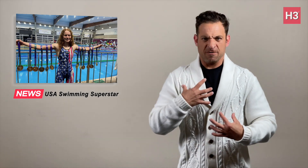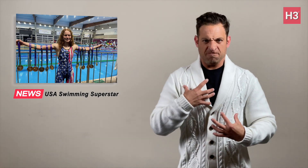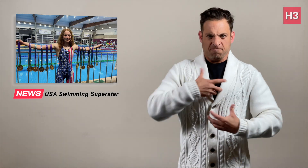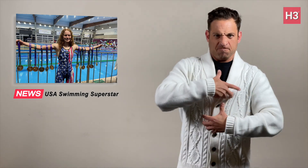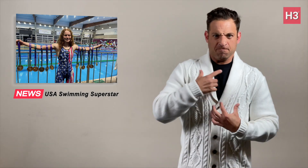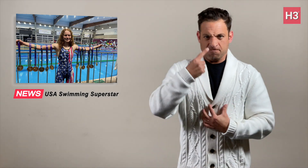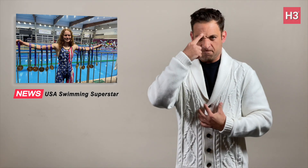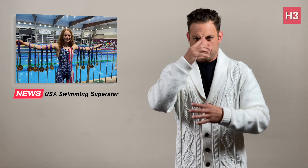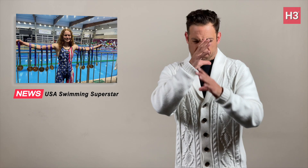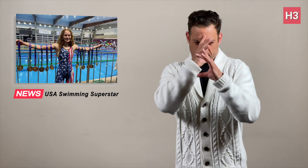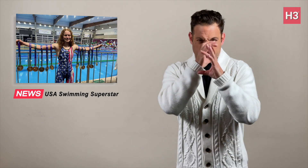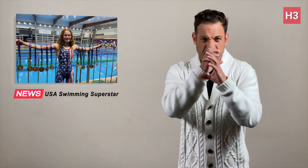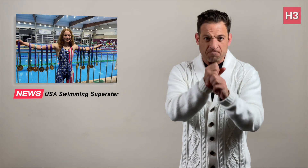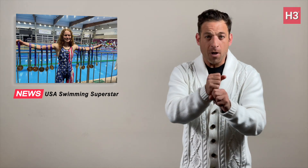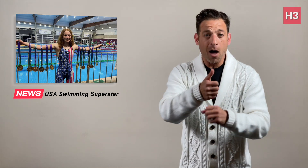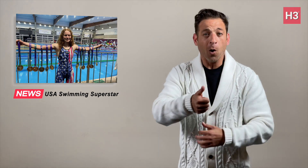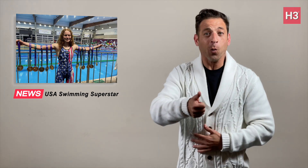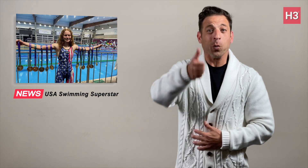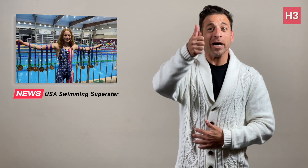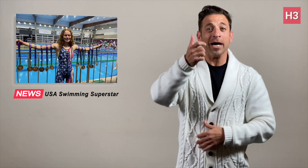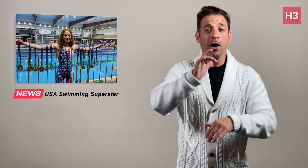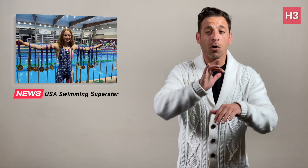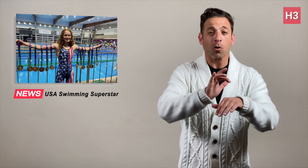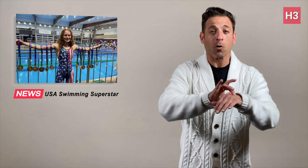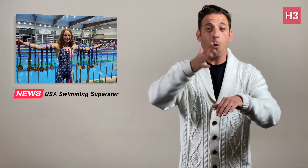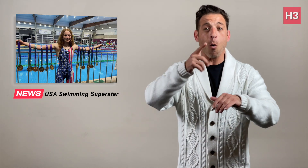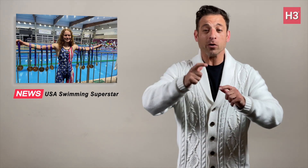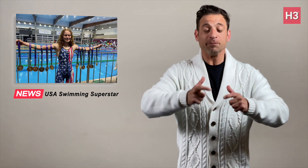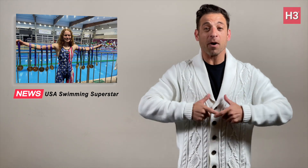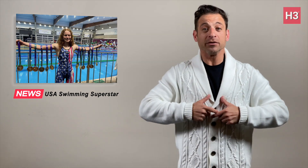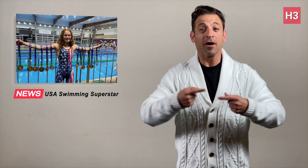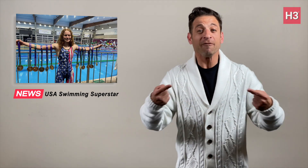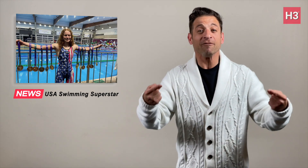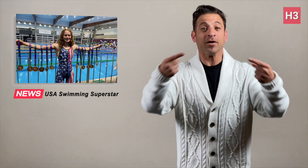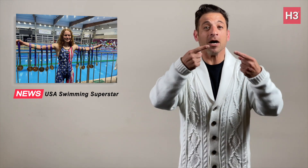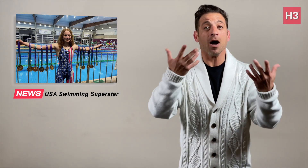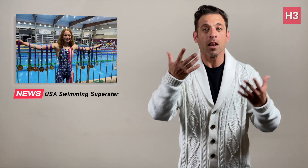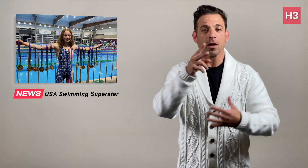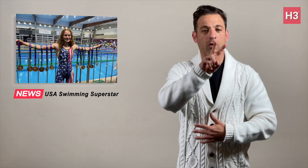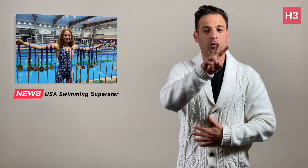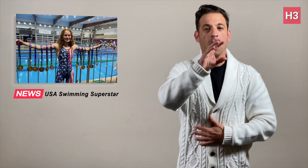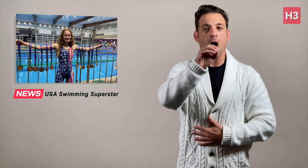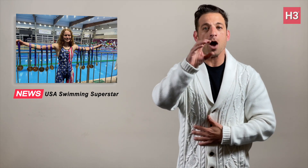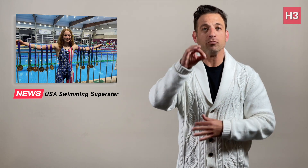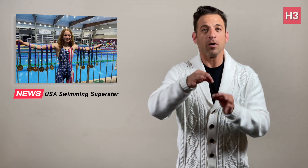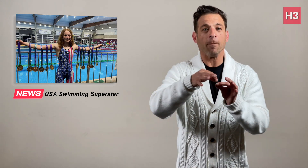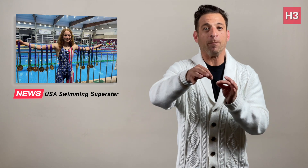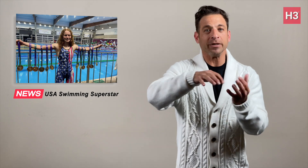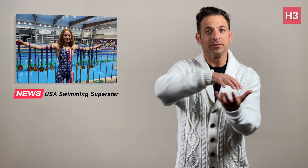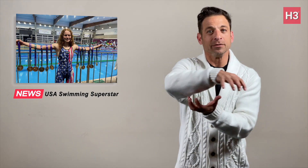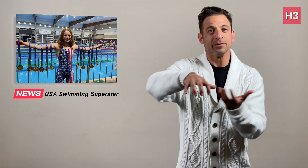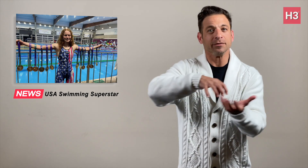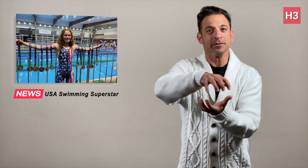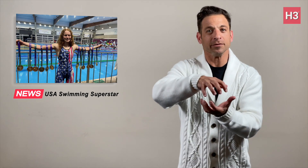She adapted quickly after the setback and clinched the Gold medal